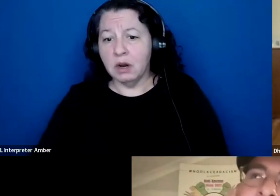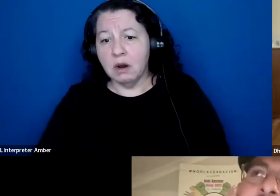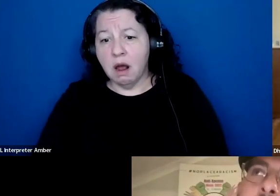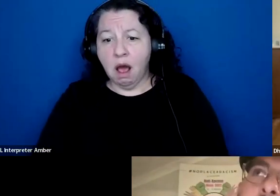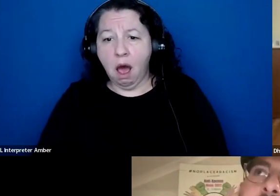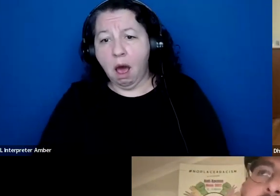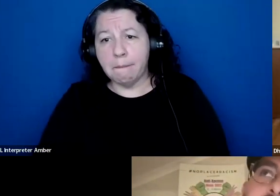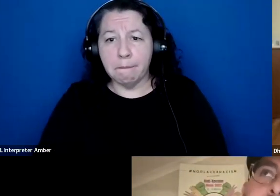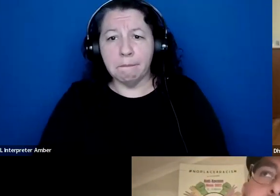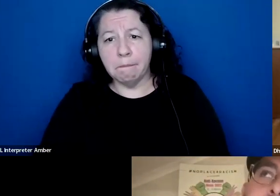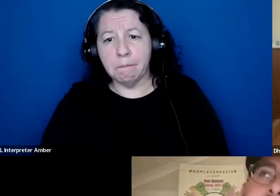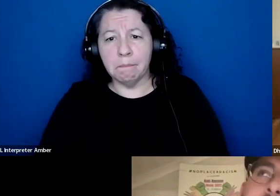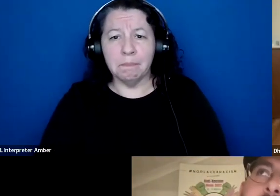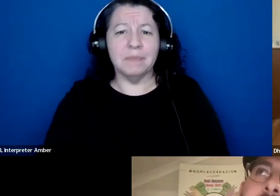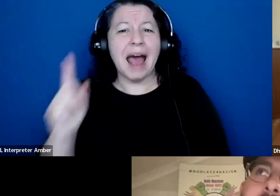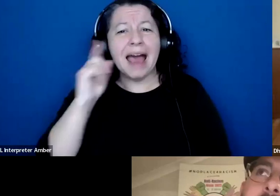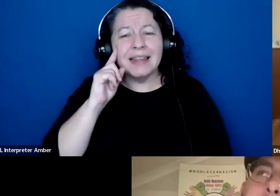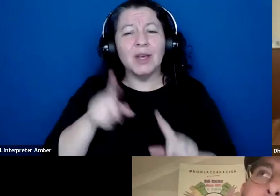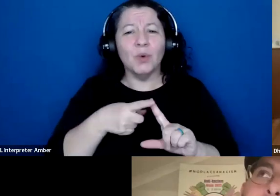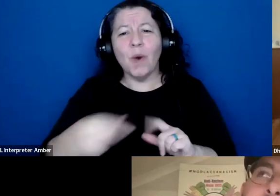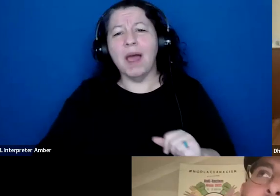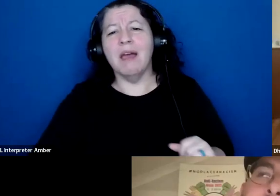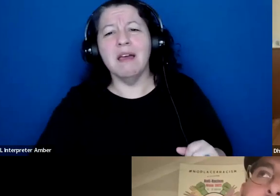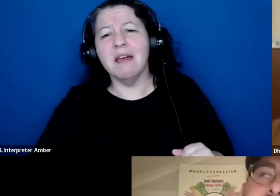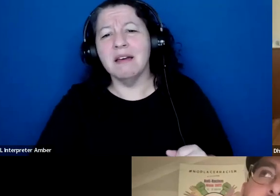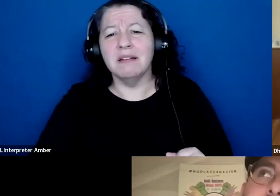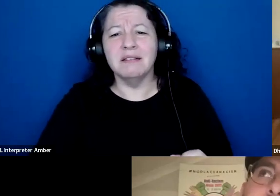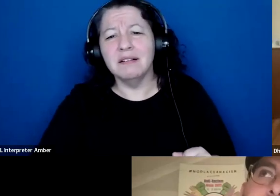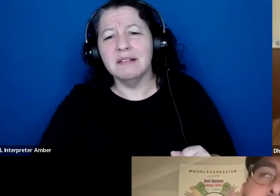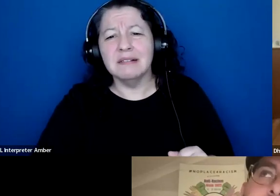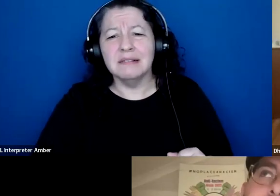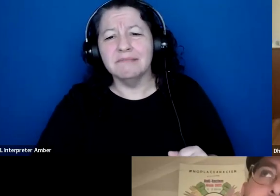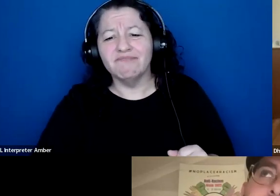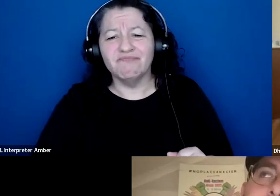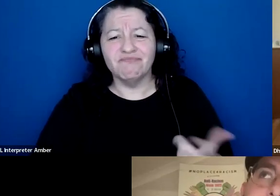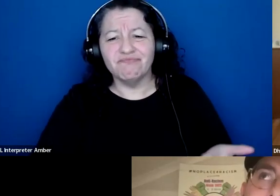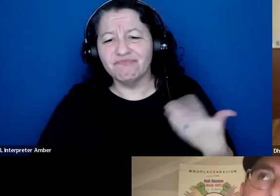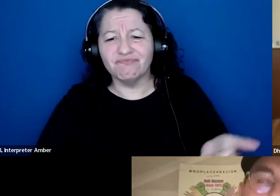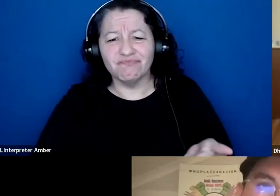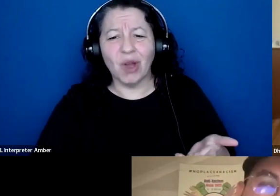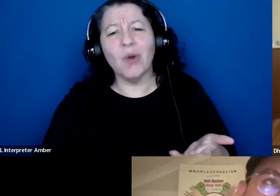I think, when it comes to the climate justice movements,